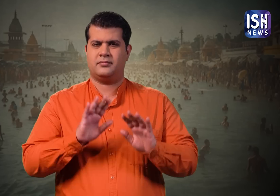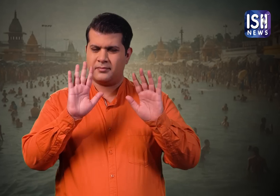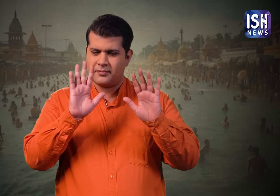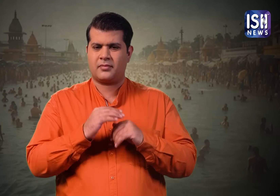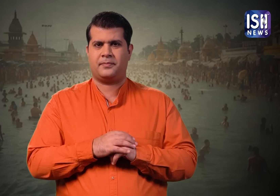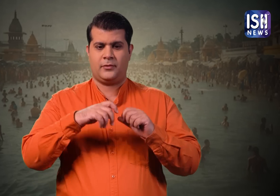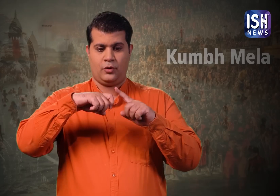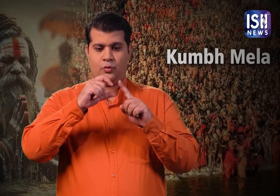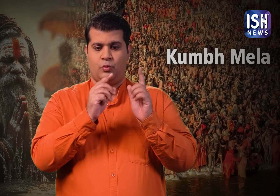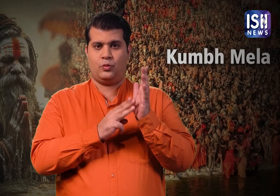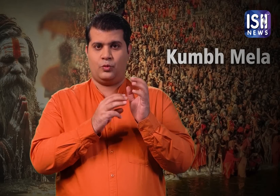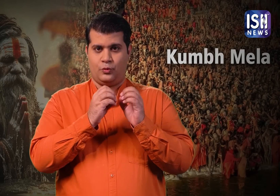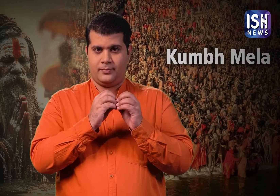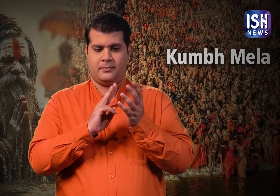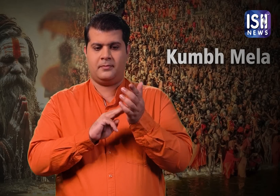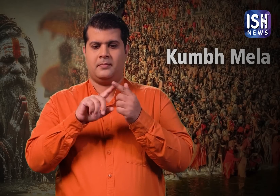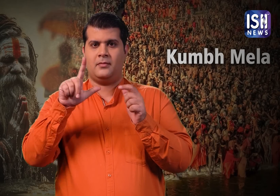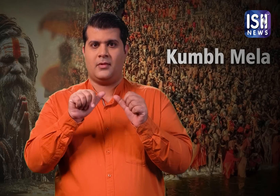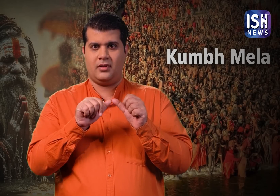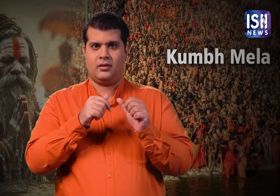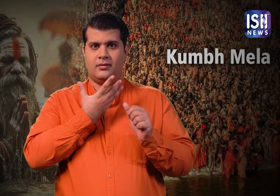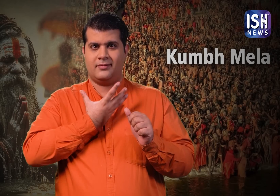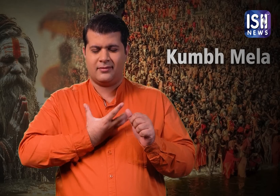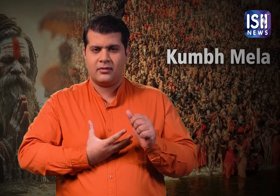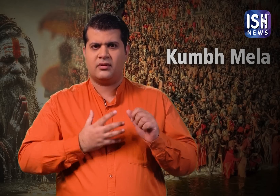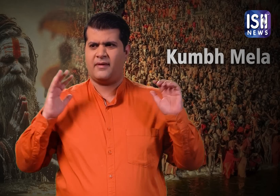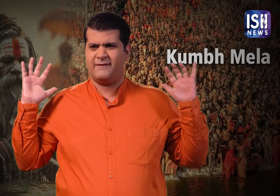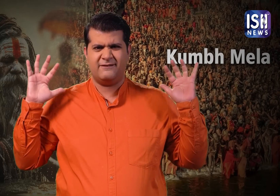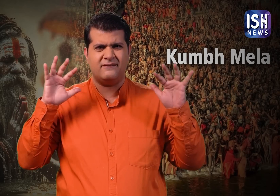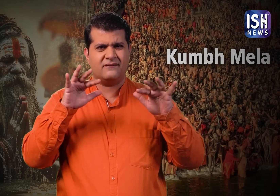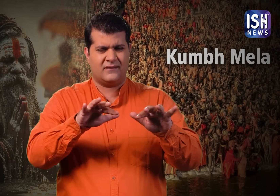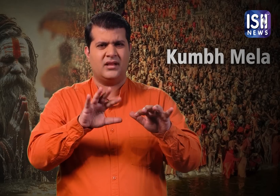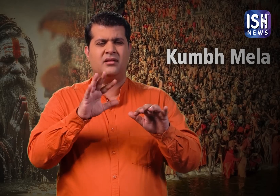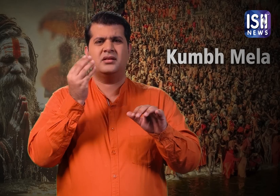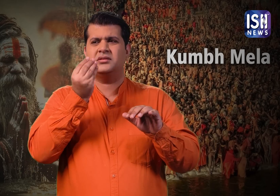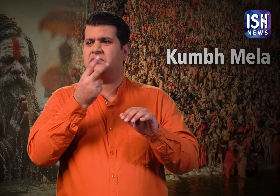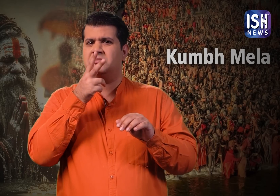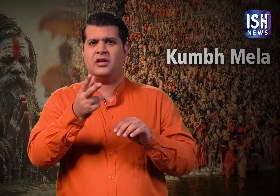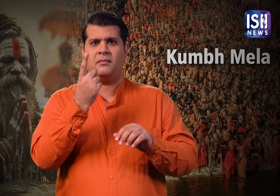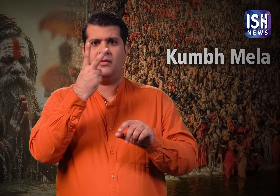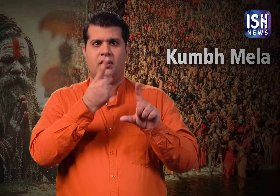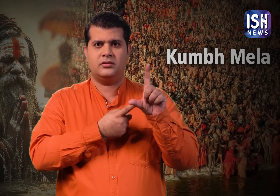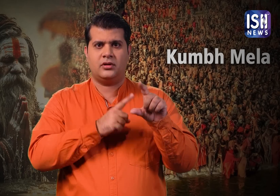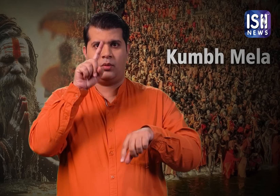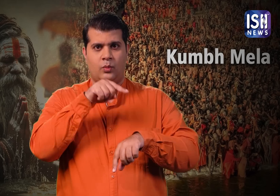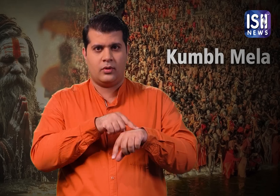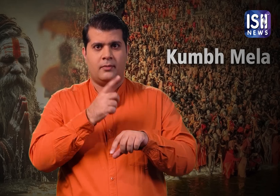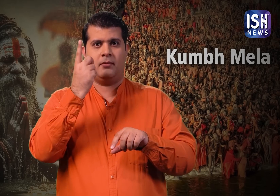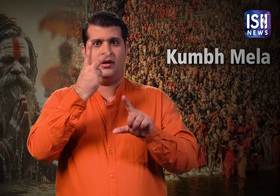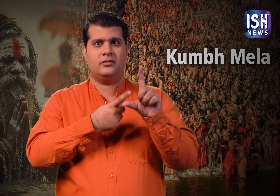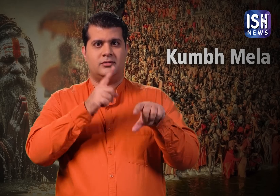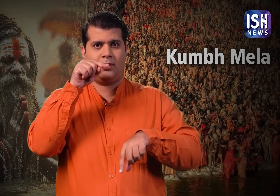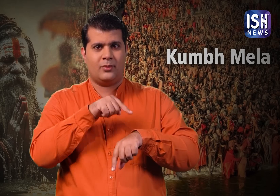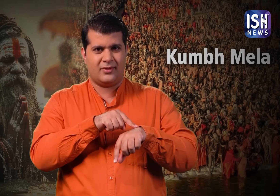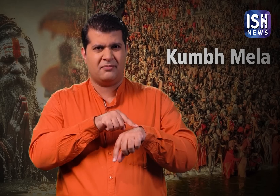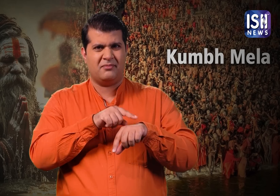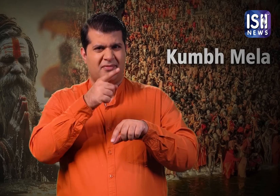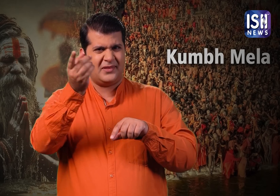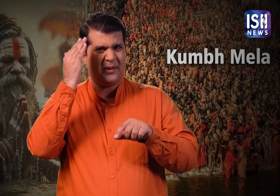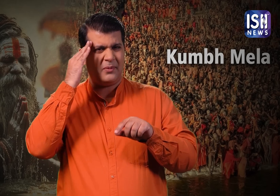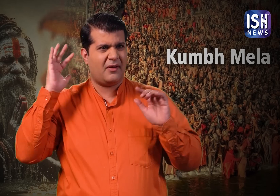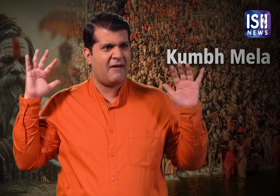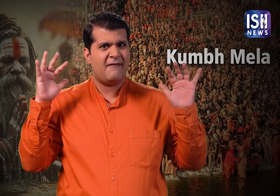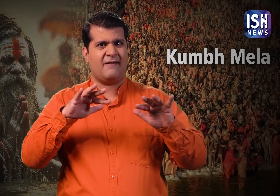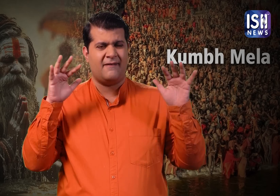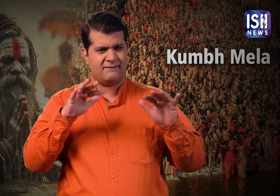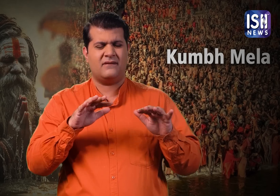We have heard people say that Kumbh Mela is held once in 12 years.